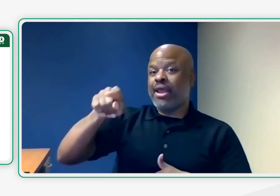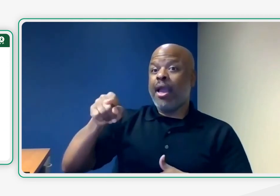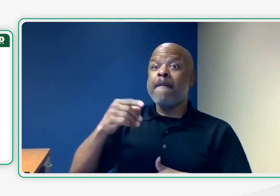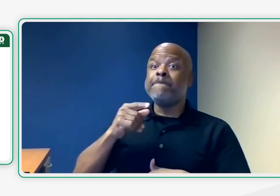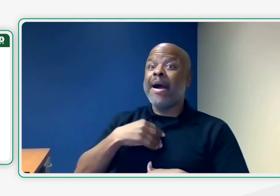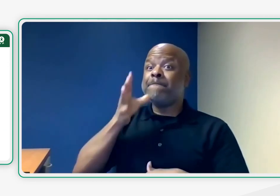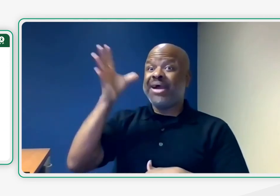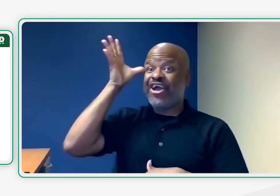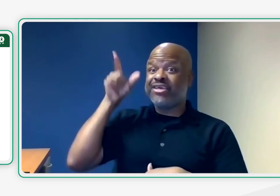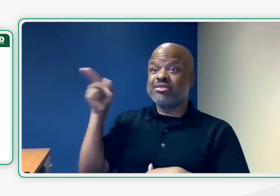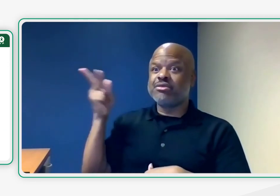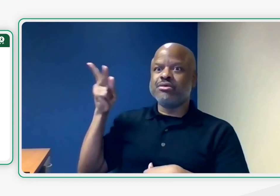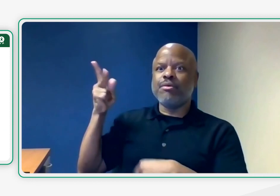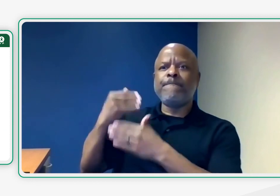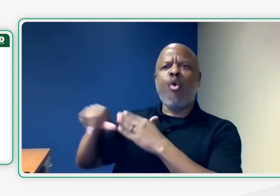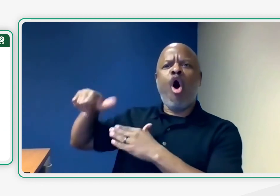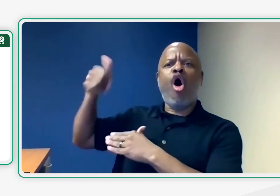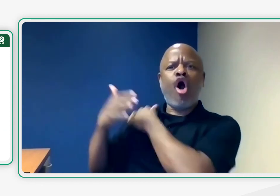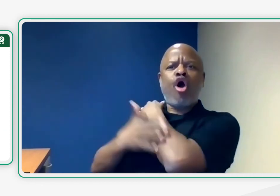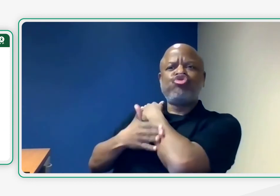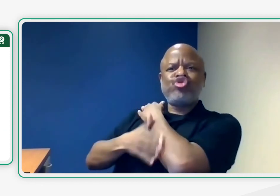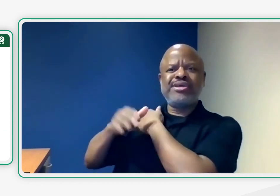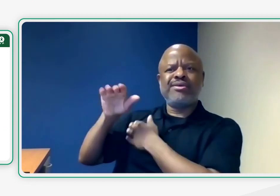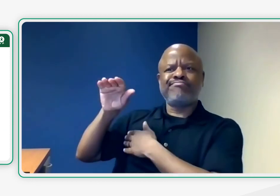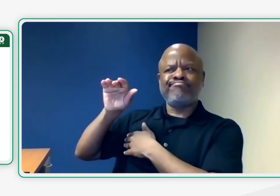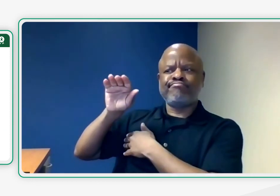My hometown is St. Croix. That's where I grew up.